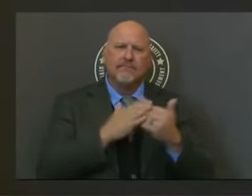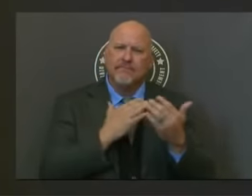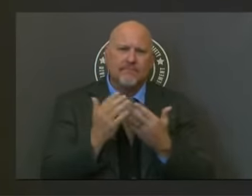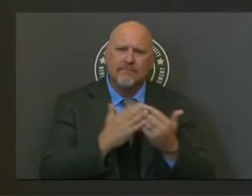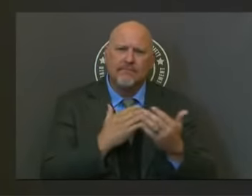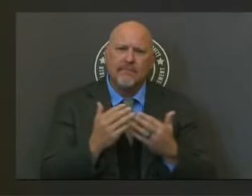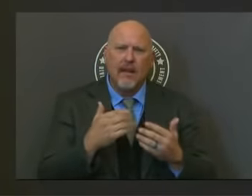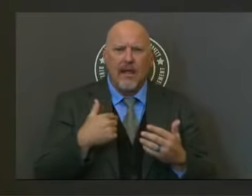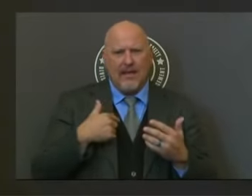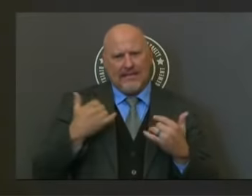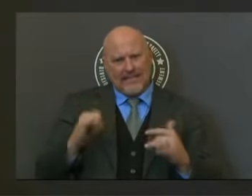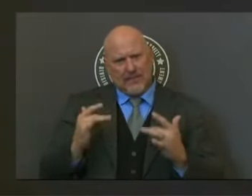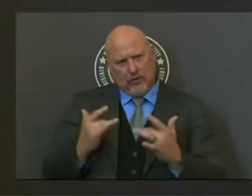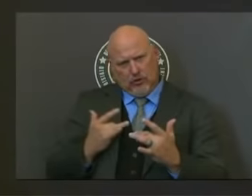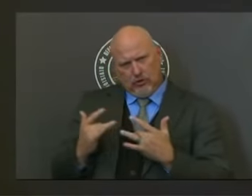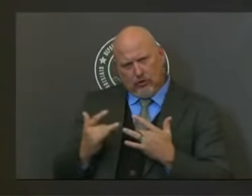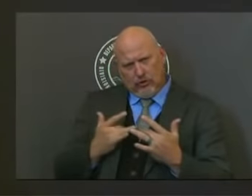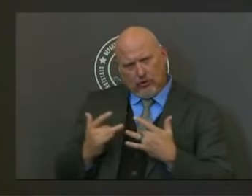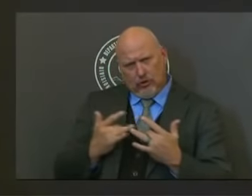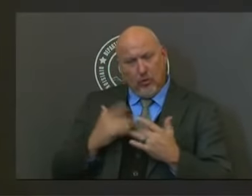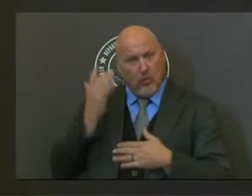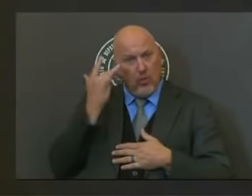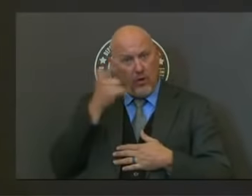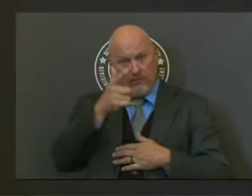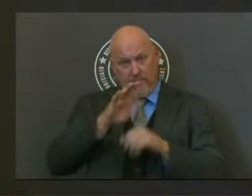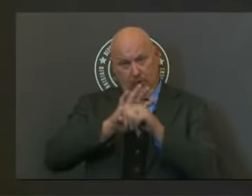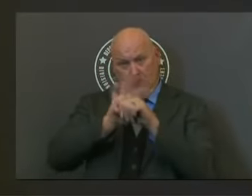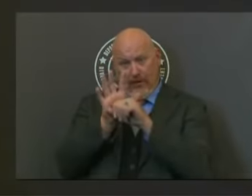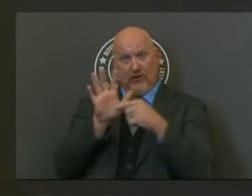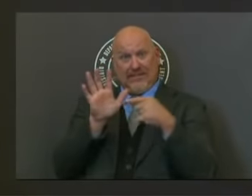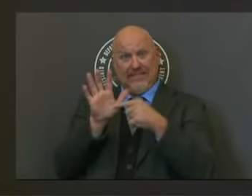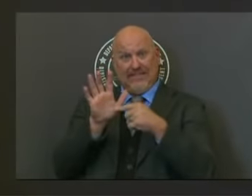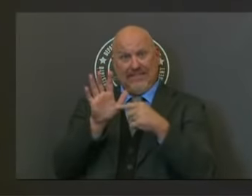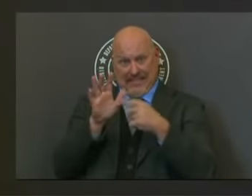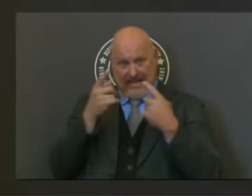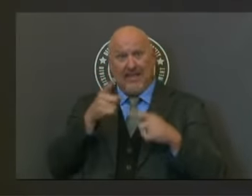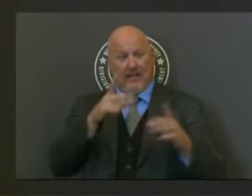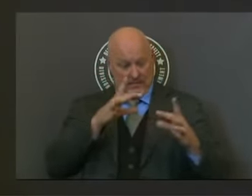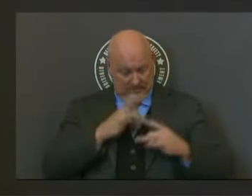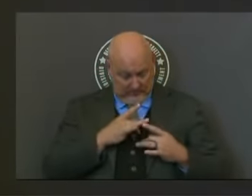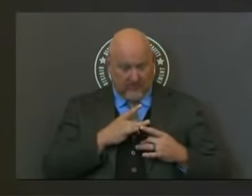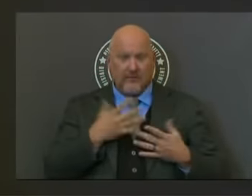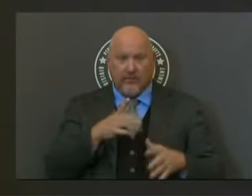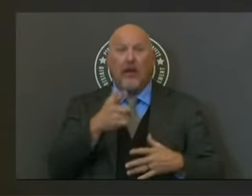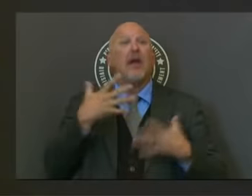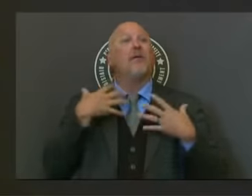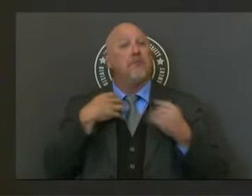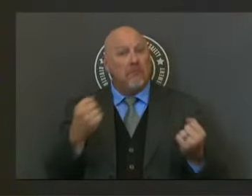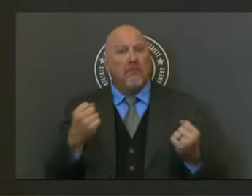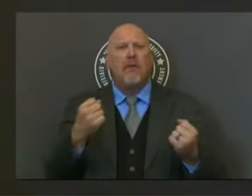long term impacts